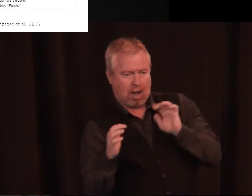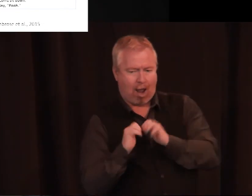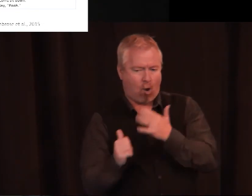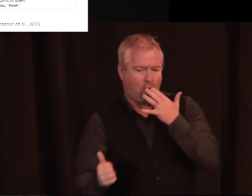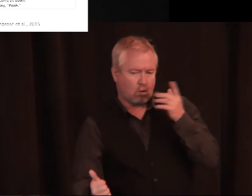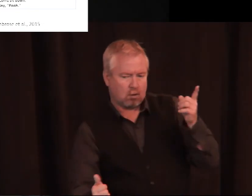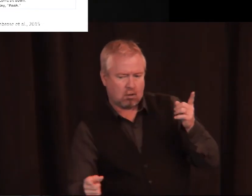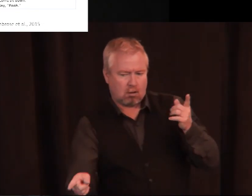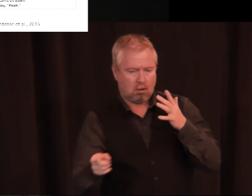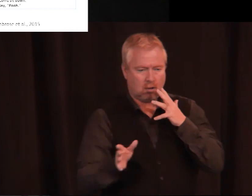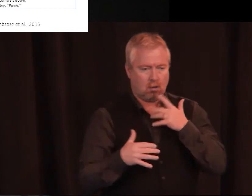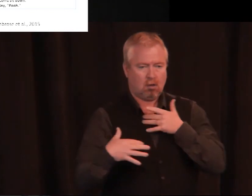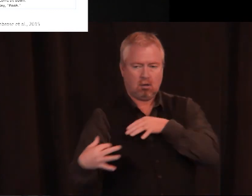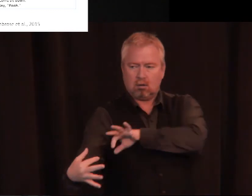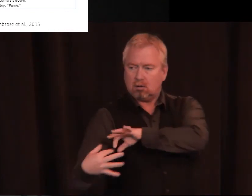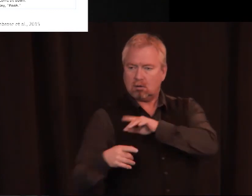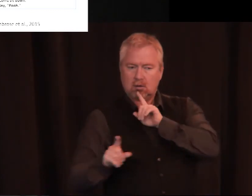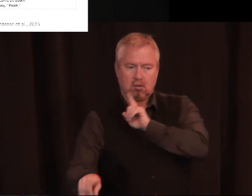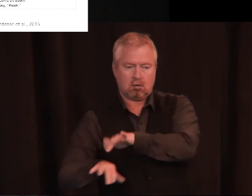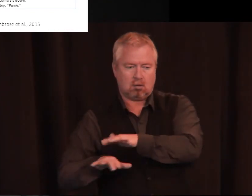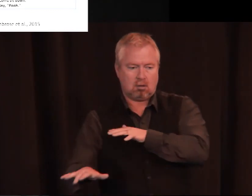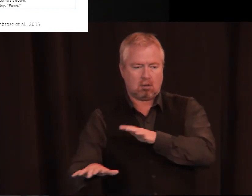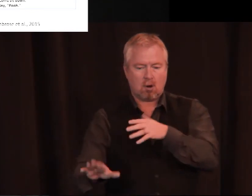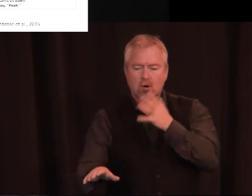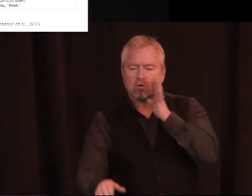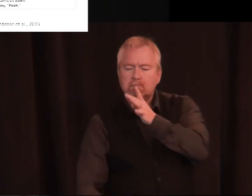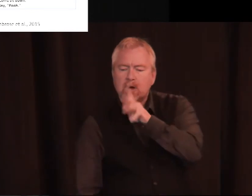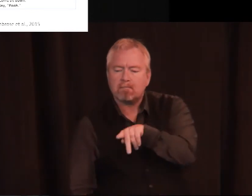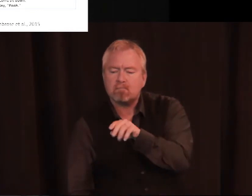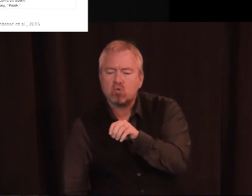Say, say, say giraffe.